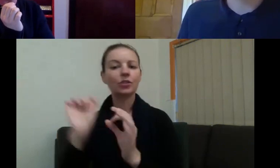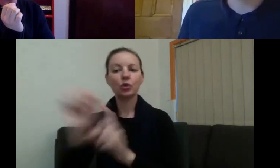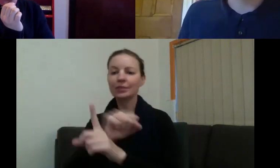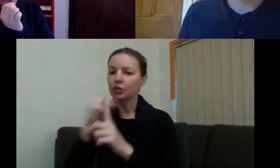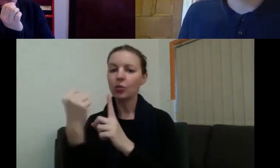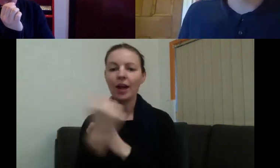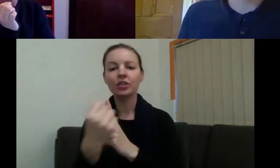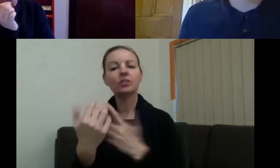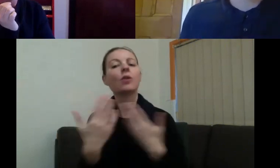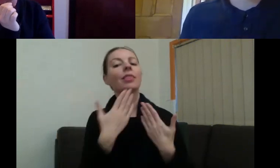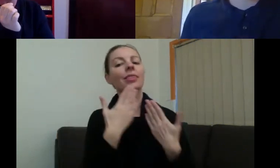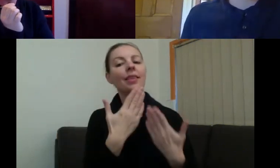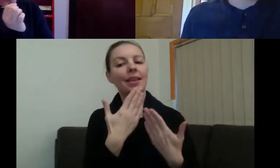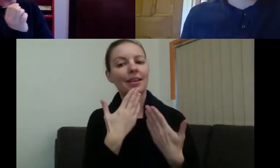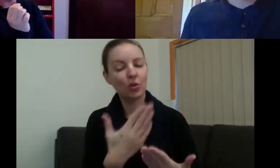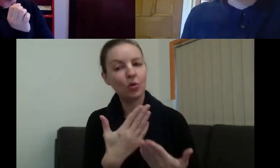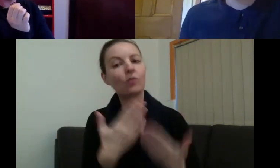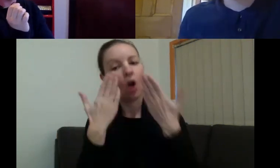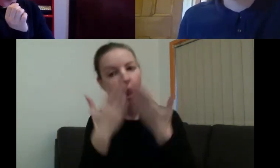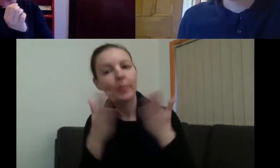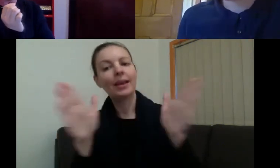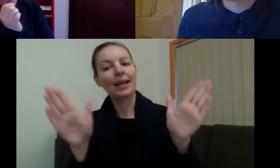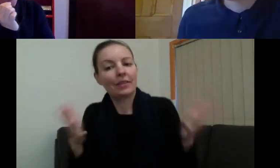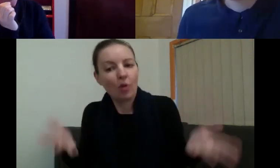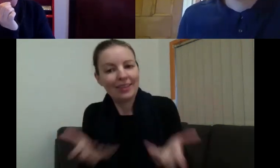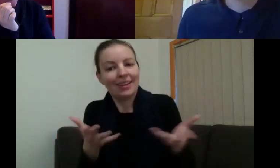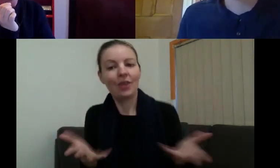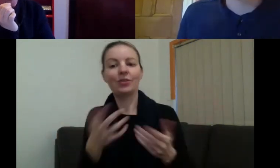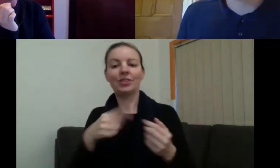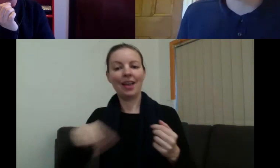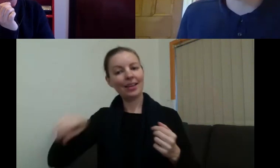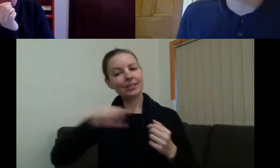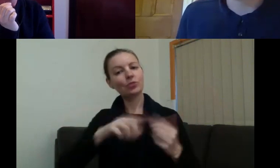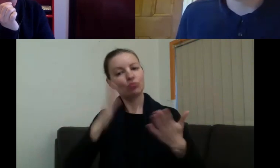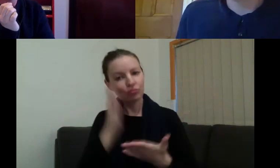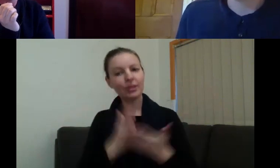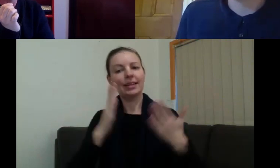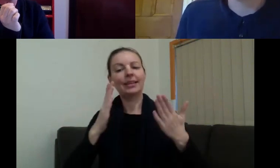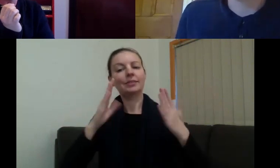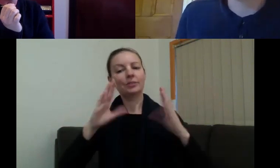for opening that up and encouraging us to reflect on what we're doing